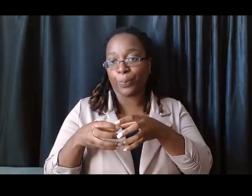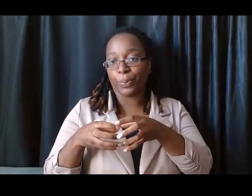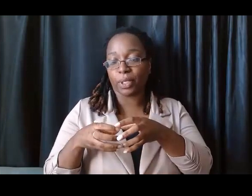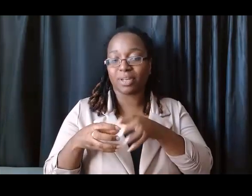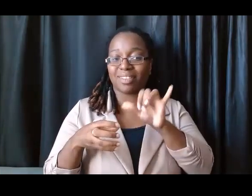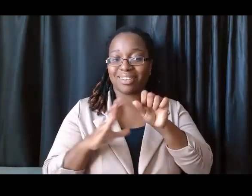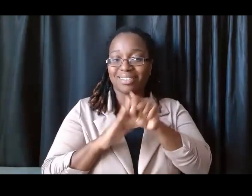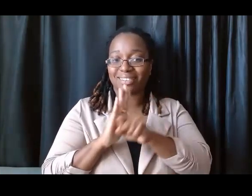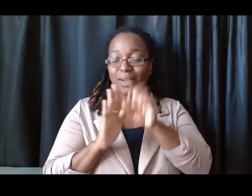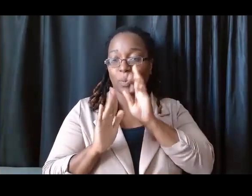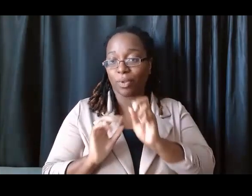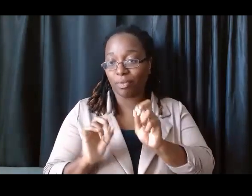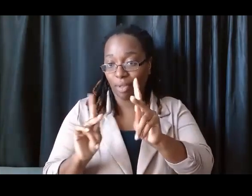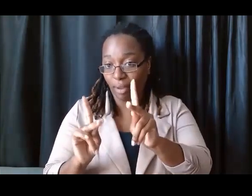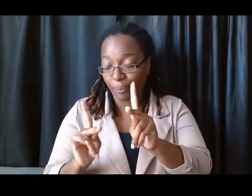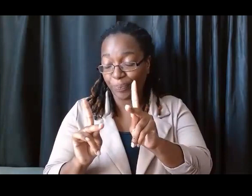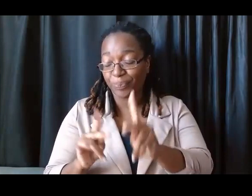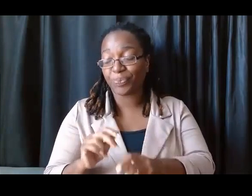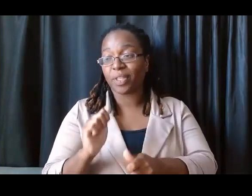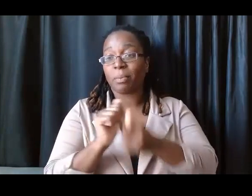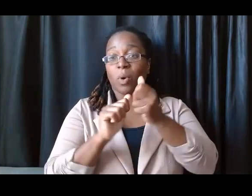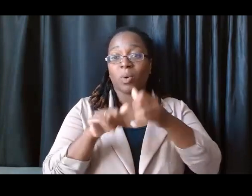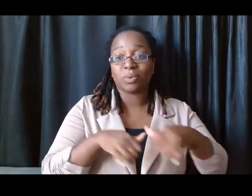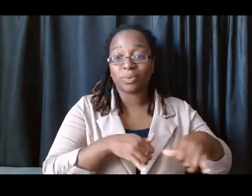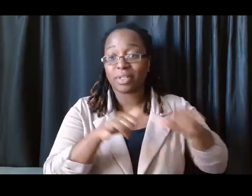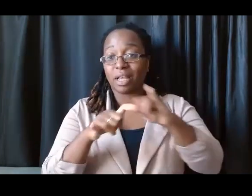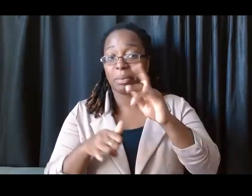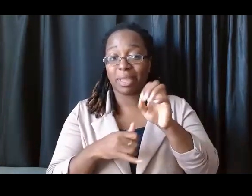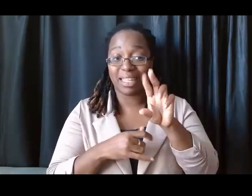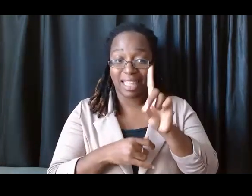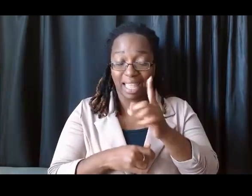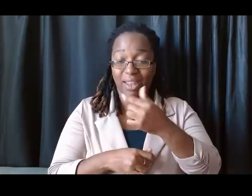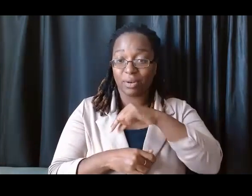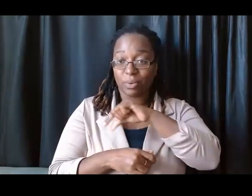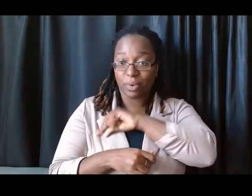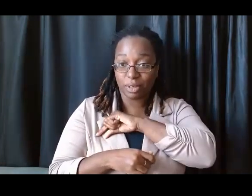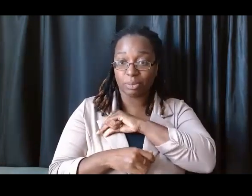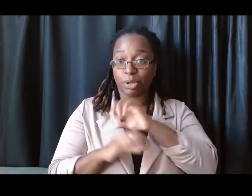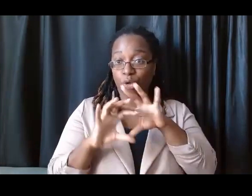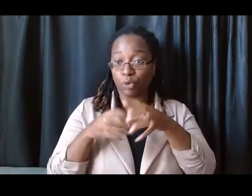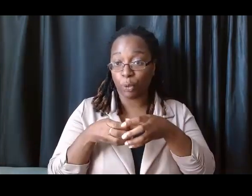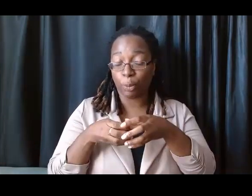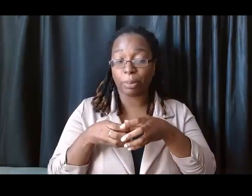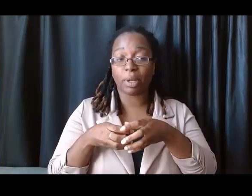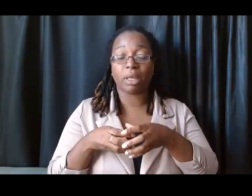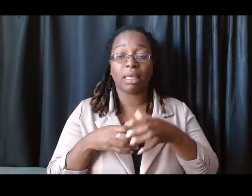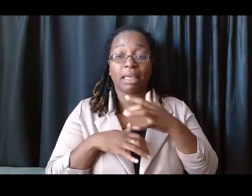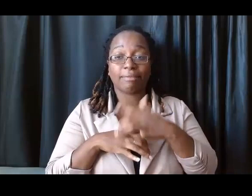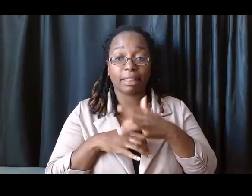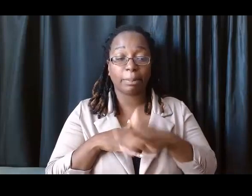And one of the most common Medicaid eligibility groups that's available in the majority of states is this SSI group.